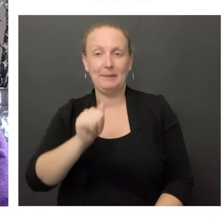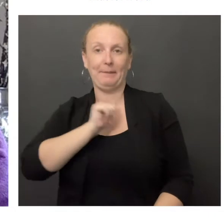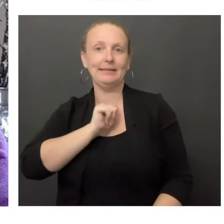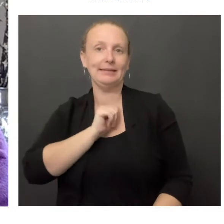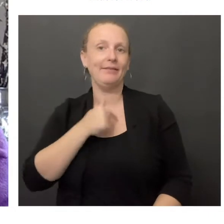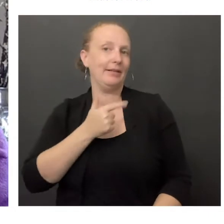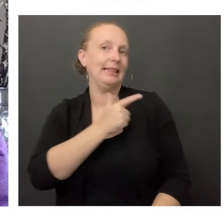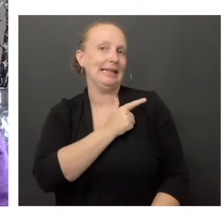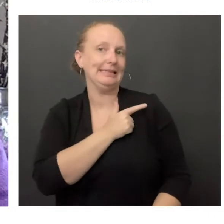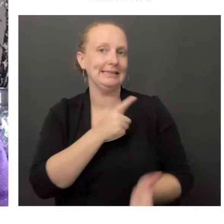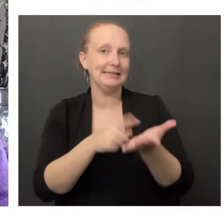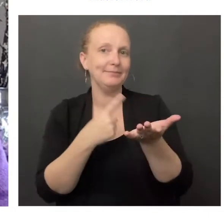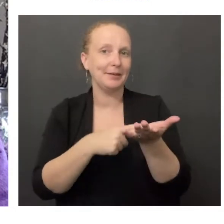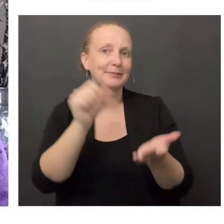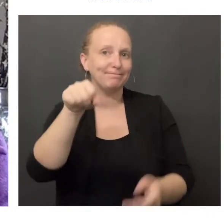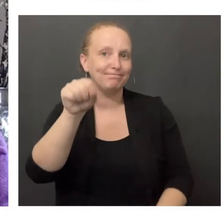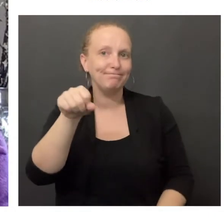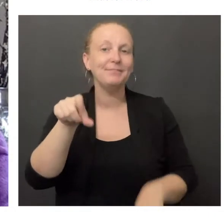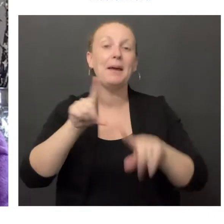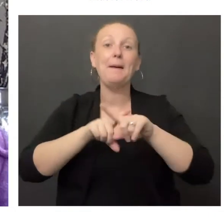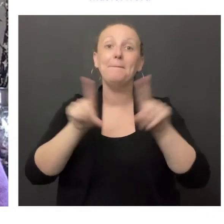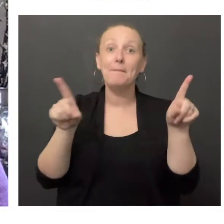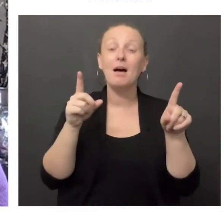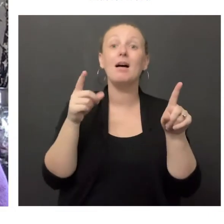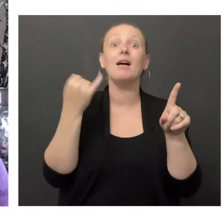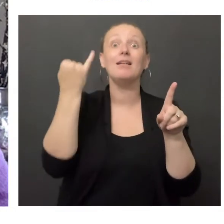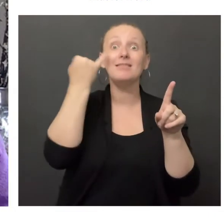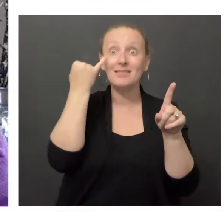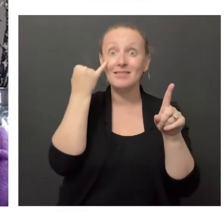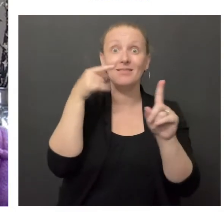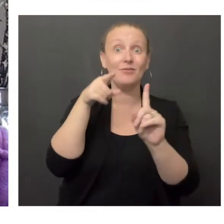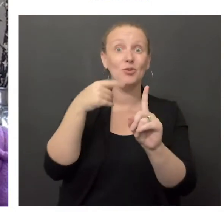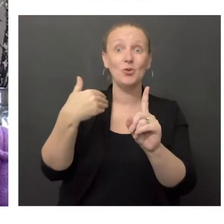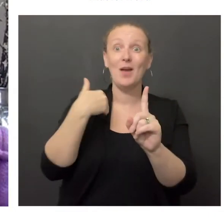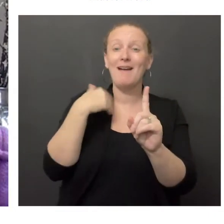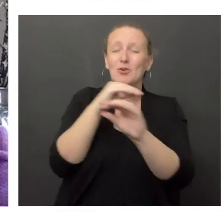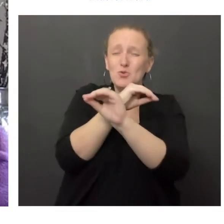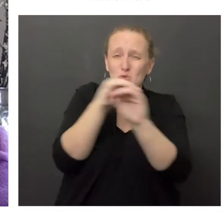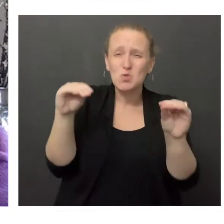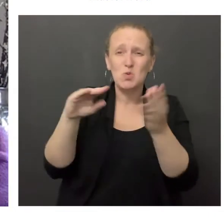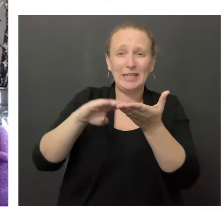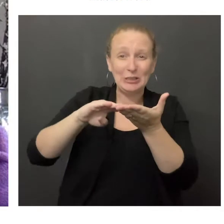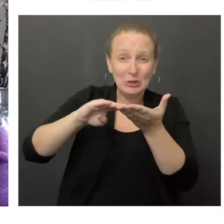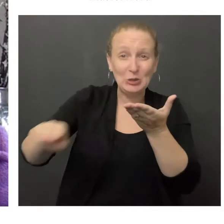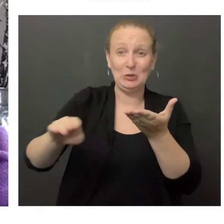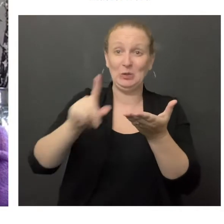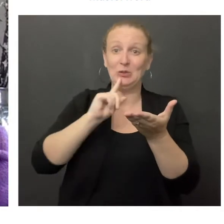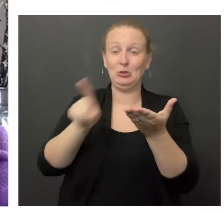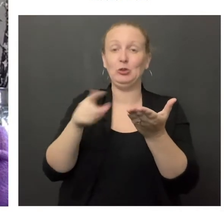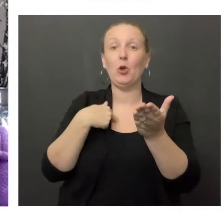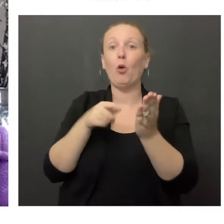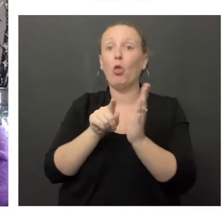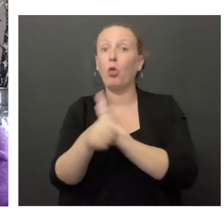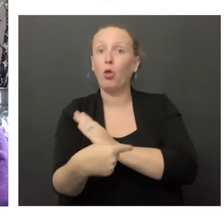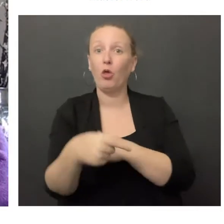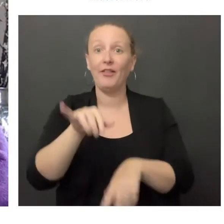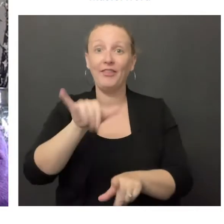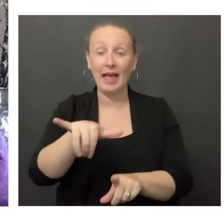But when it comes down to it, if you have something and you have no excuse to get around it then you're going to